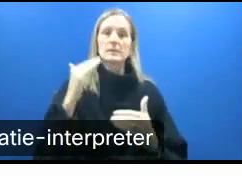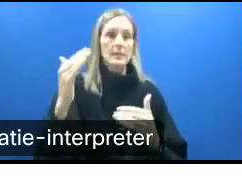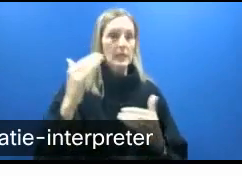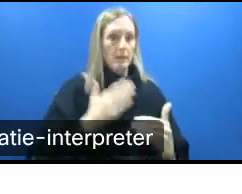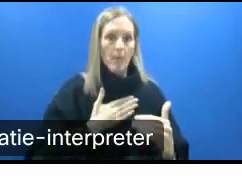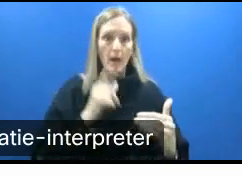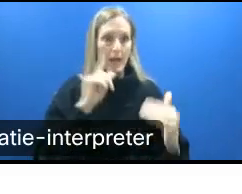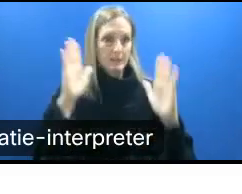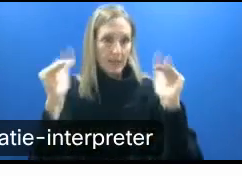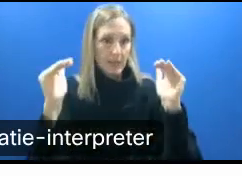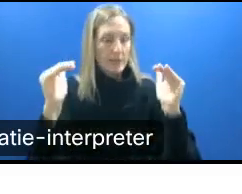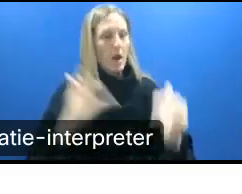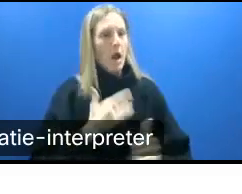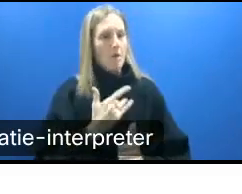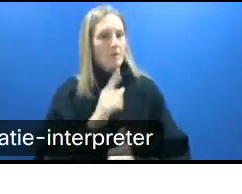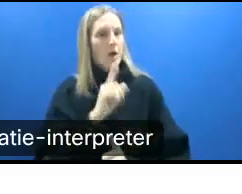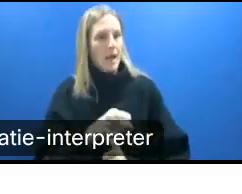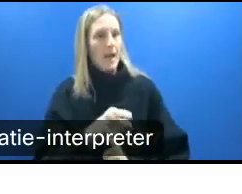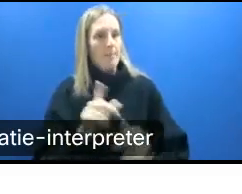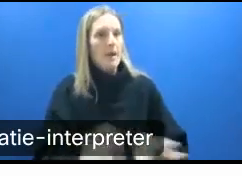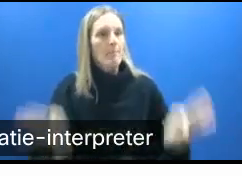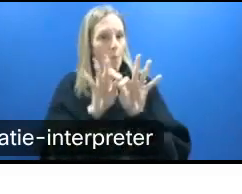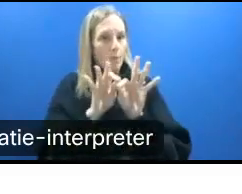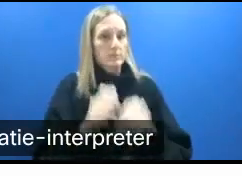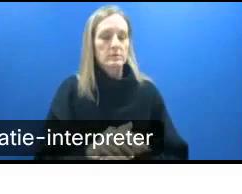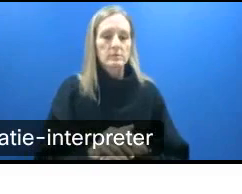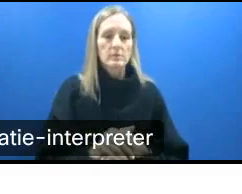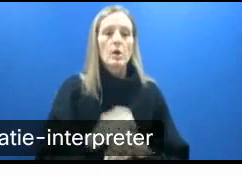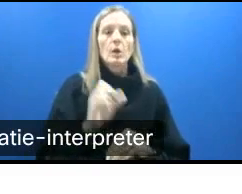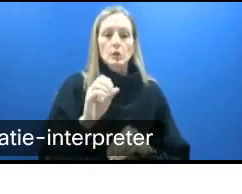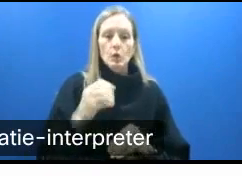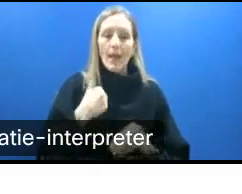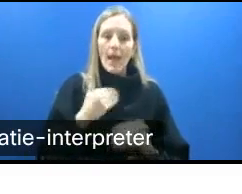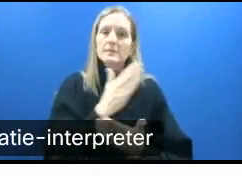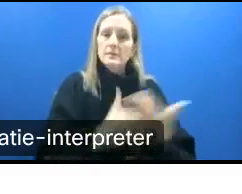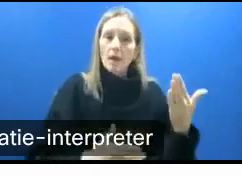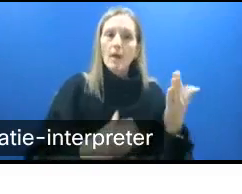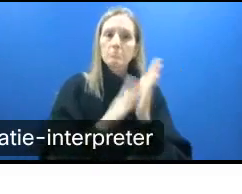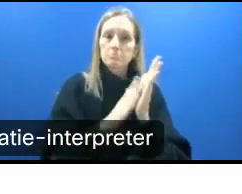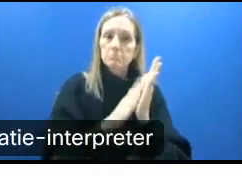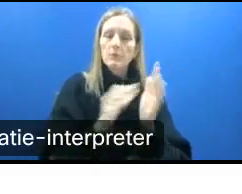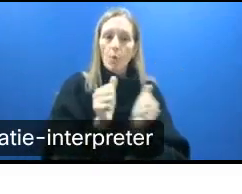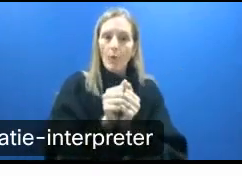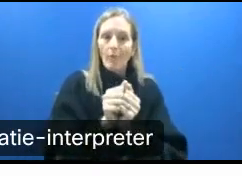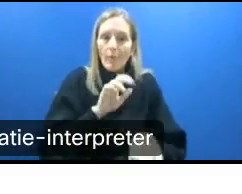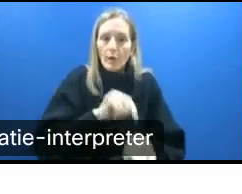As a result of the collaborative efforts among our nursing. Experiencing quality department can county.